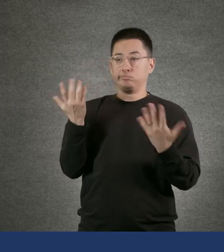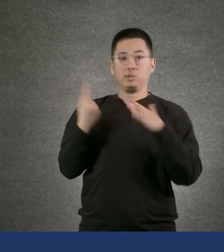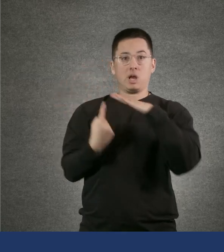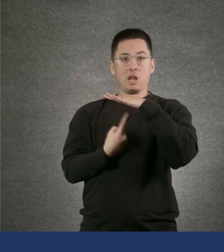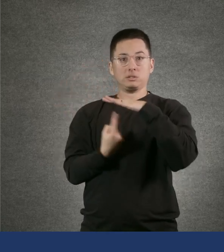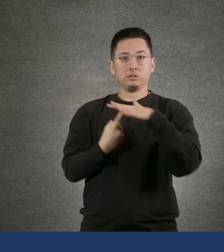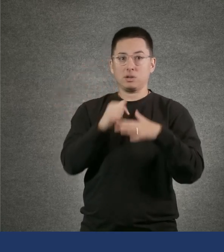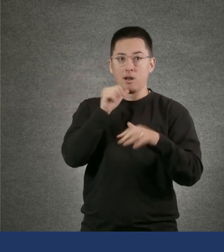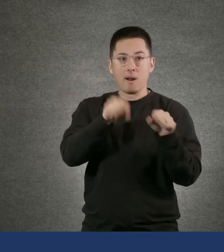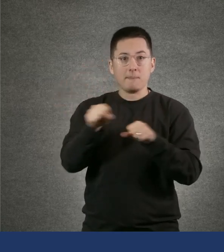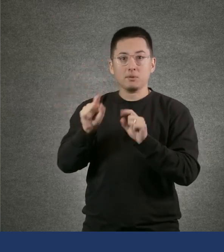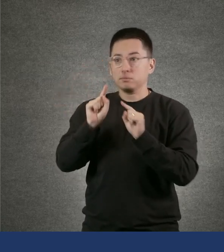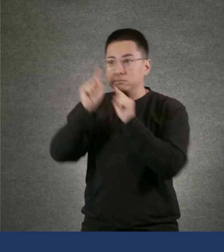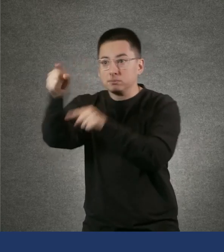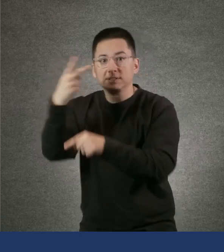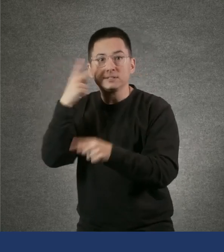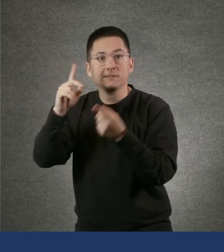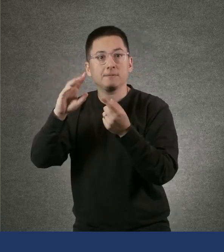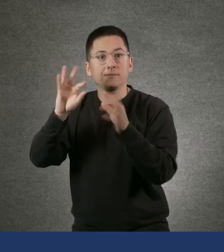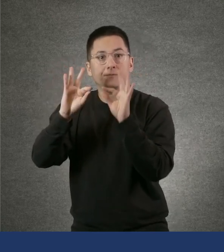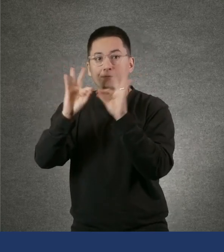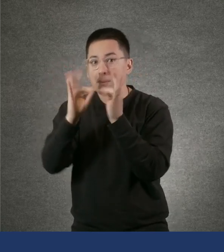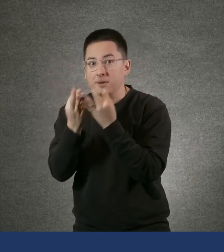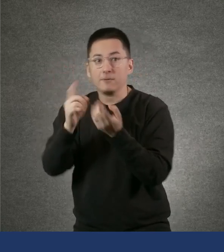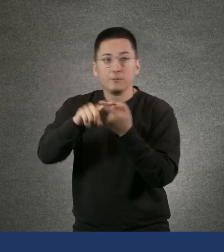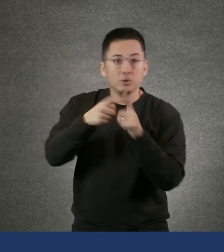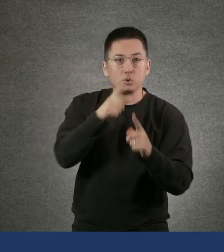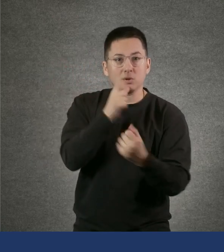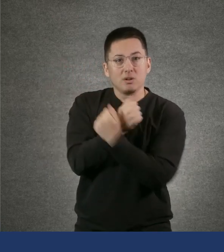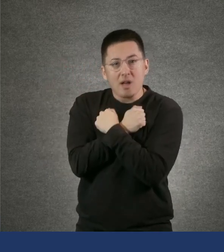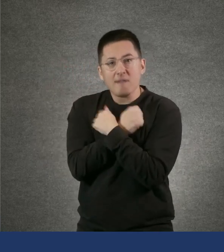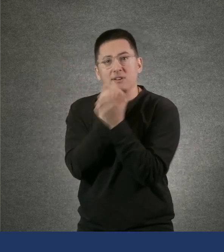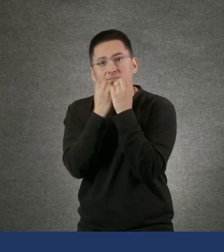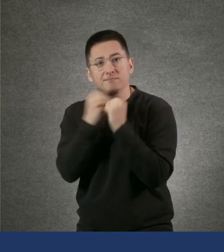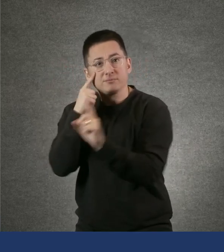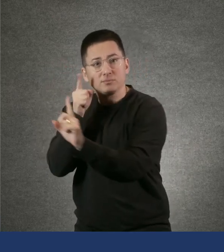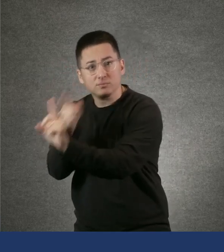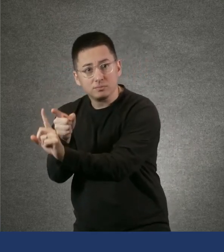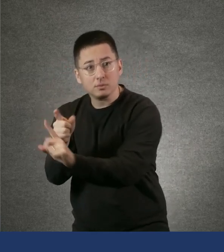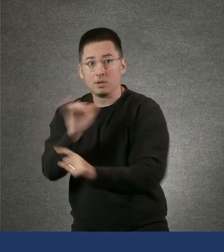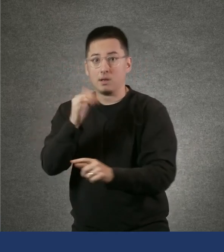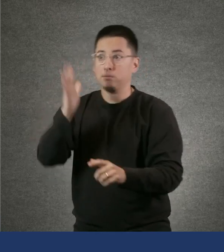just as in previous generations, she may have been trapped in an institution.